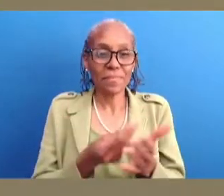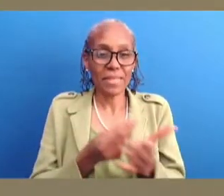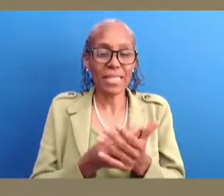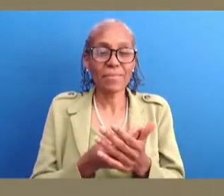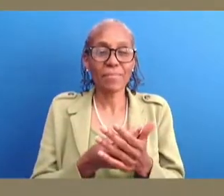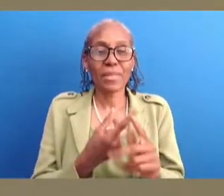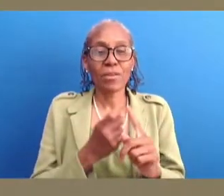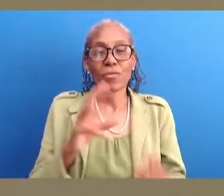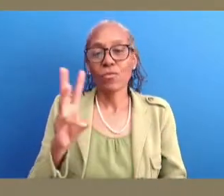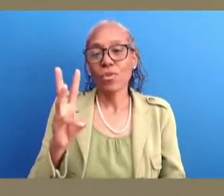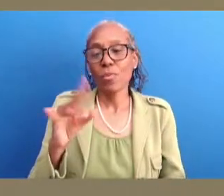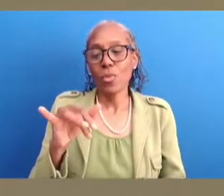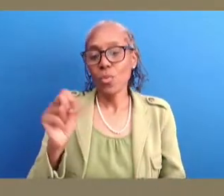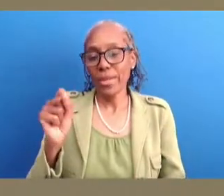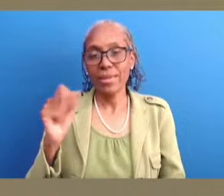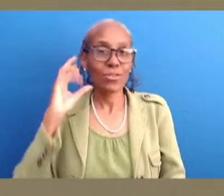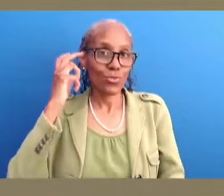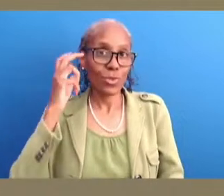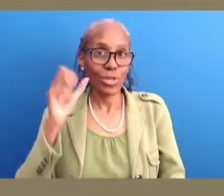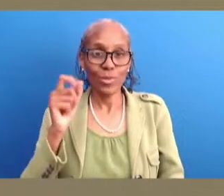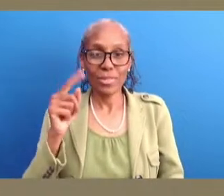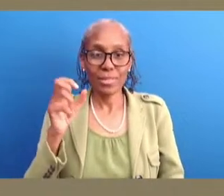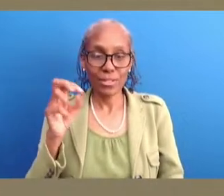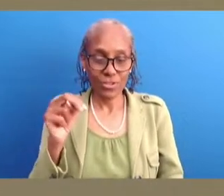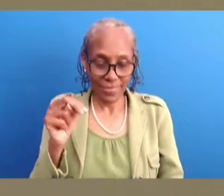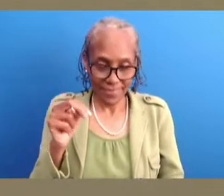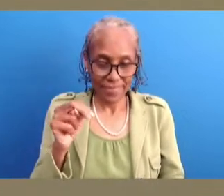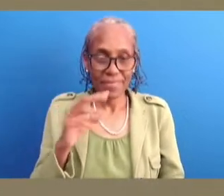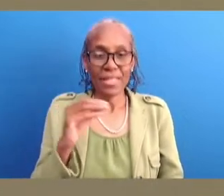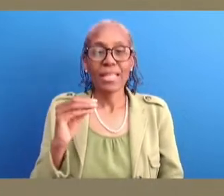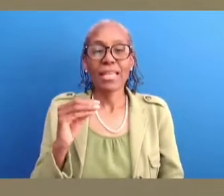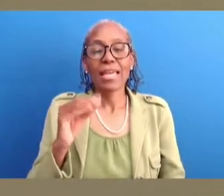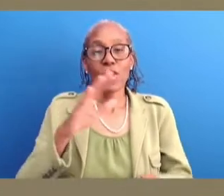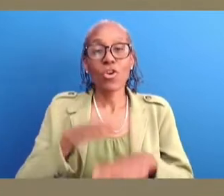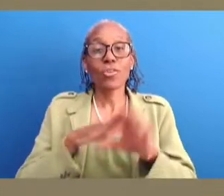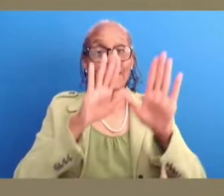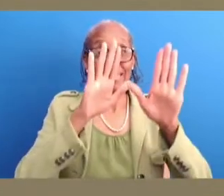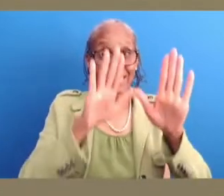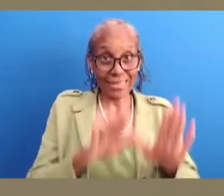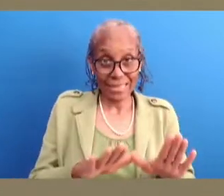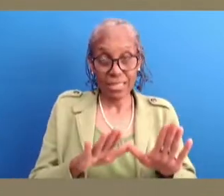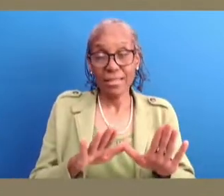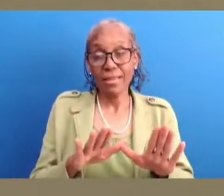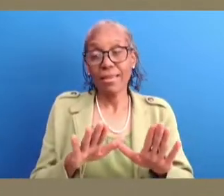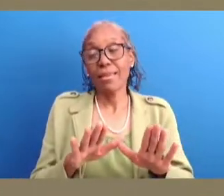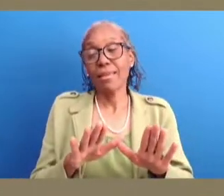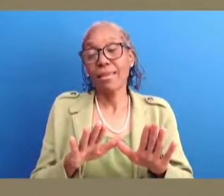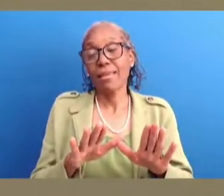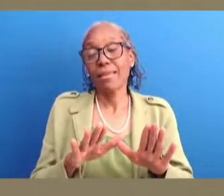AND EVERY WEEK THEY WOULD GIVE